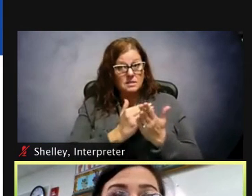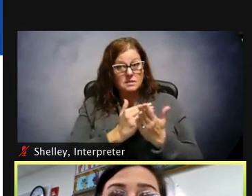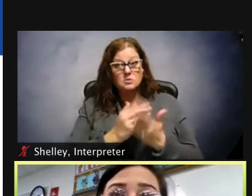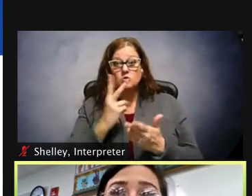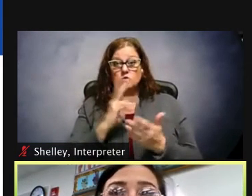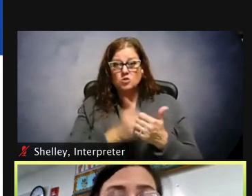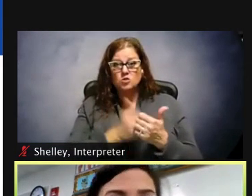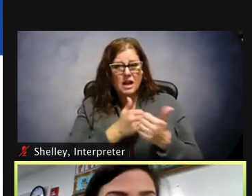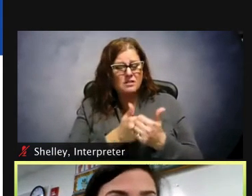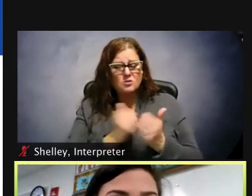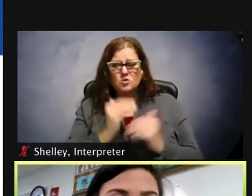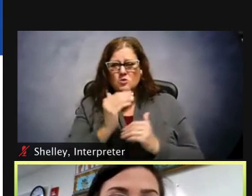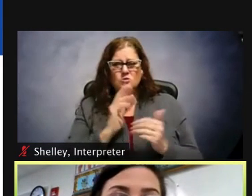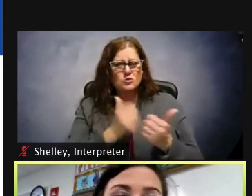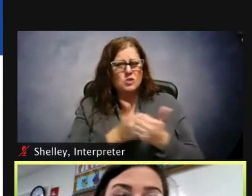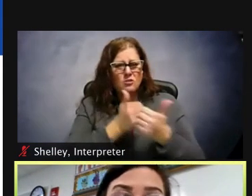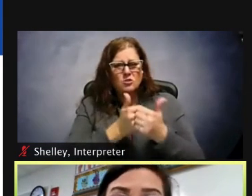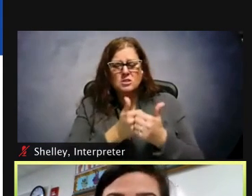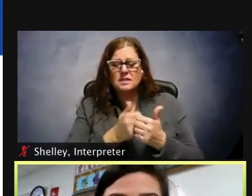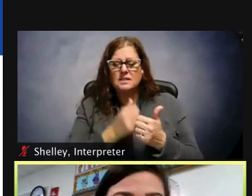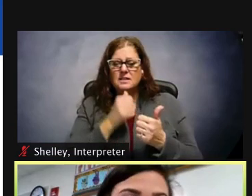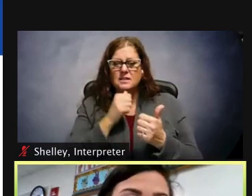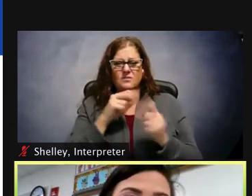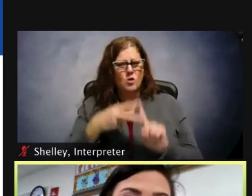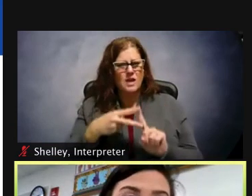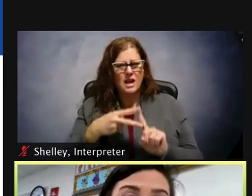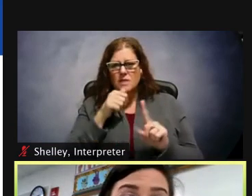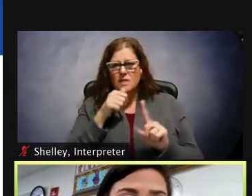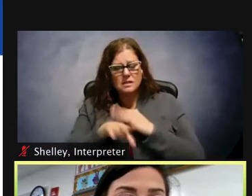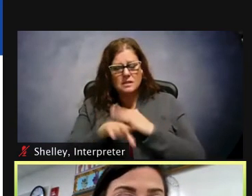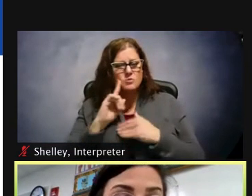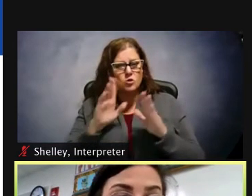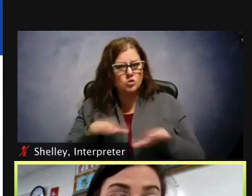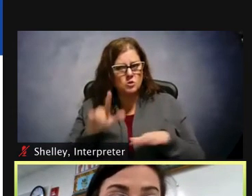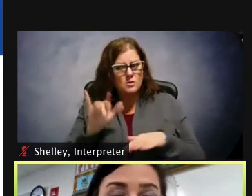or there wasn't vocabulary or accessibility for the children in that particular lesson